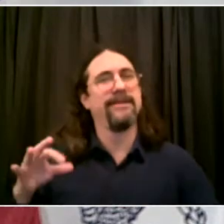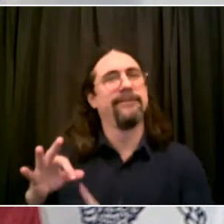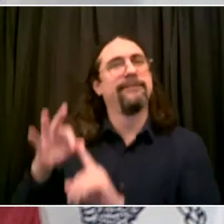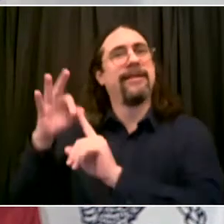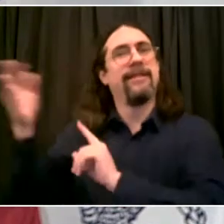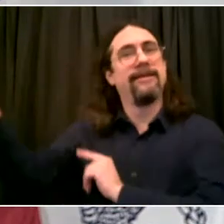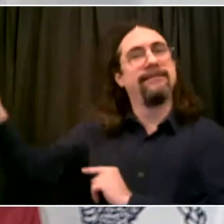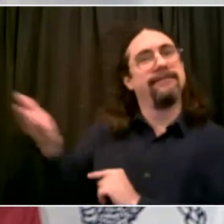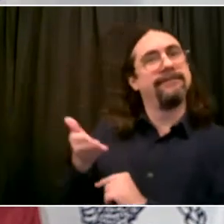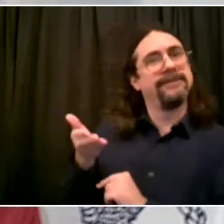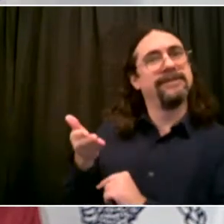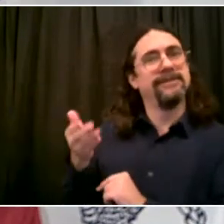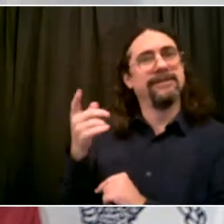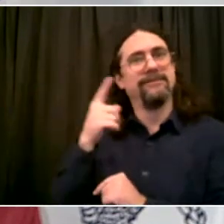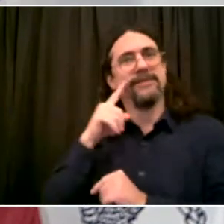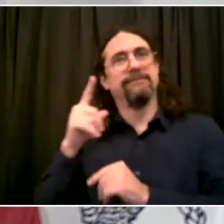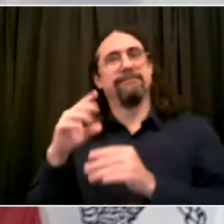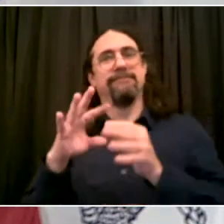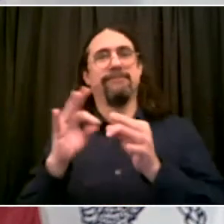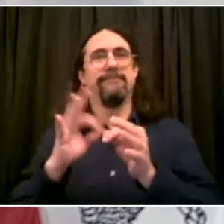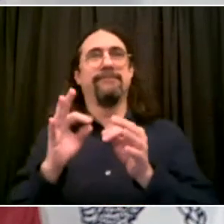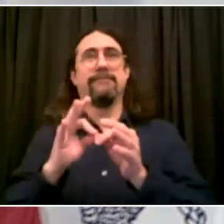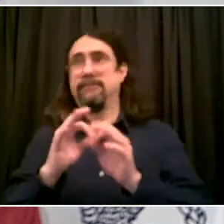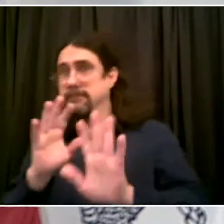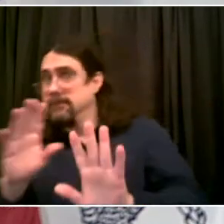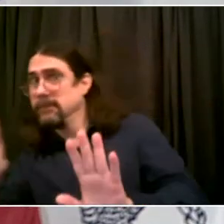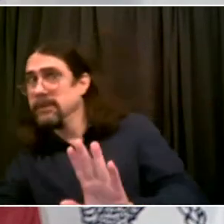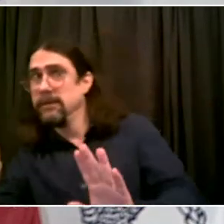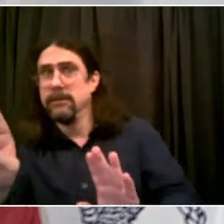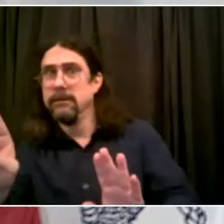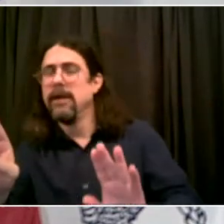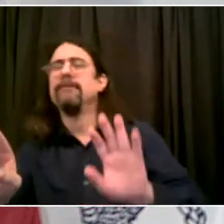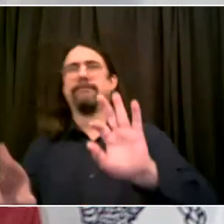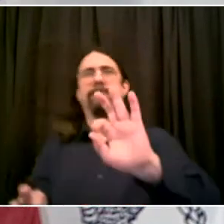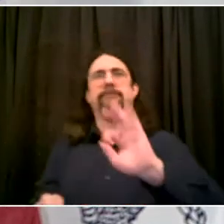OUR SPECIAL GUEST YET. OKAY.